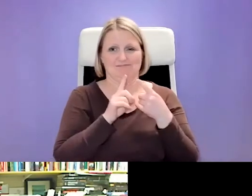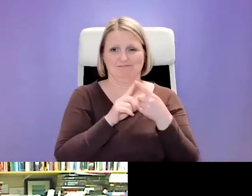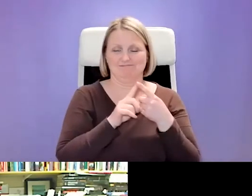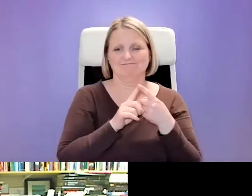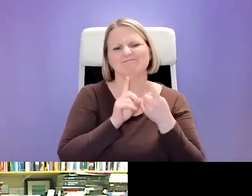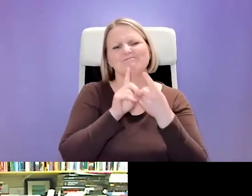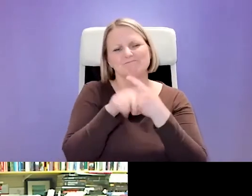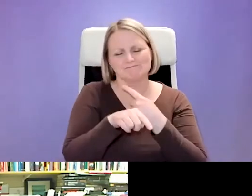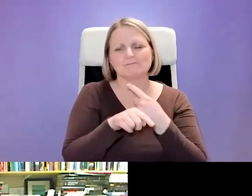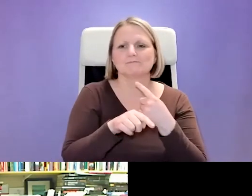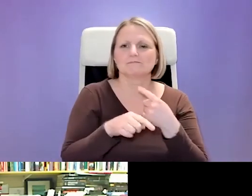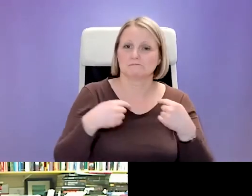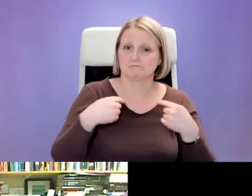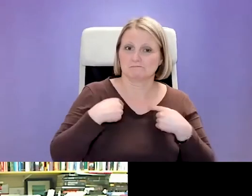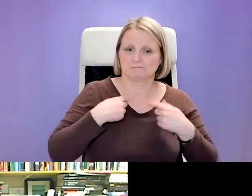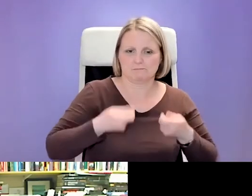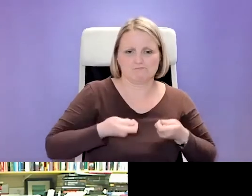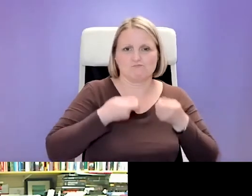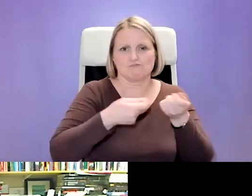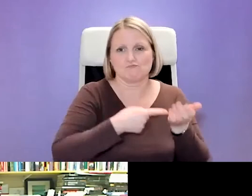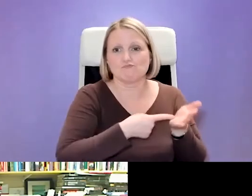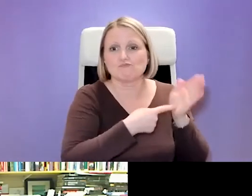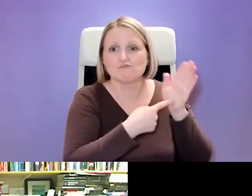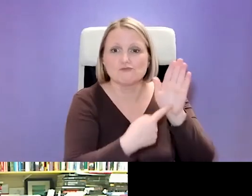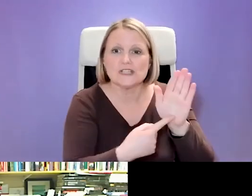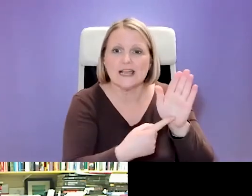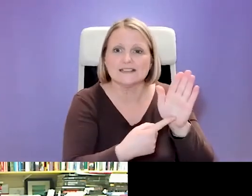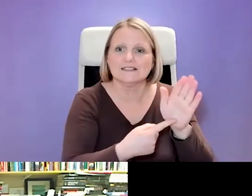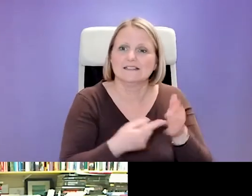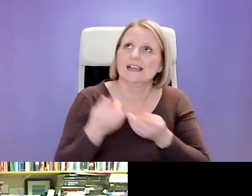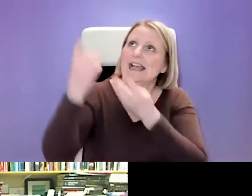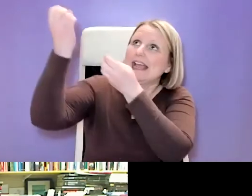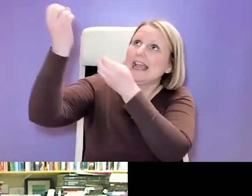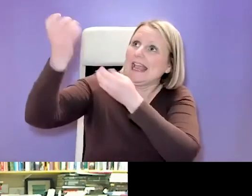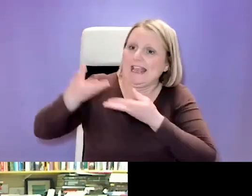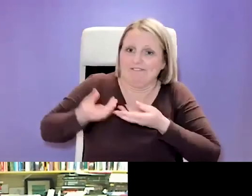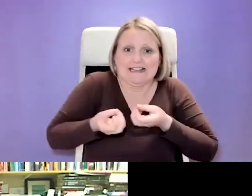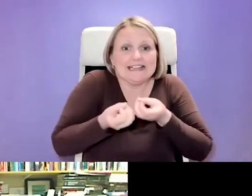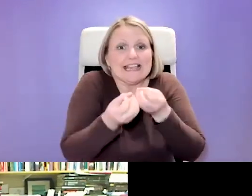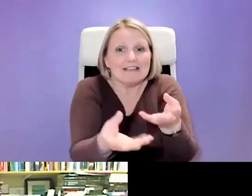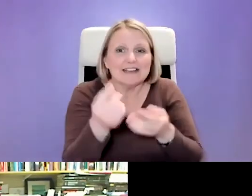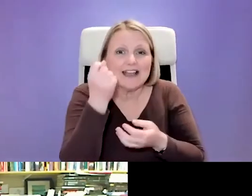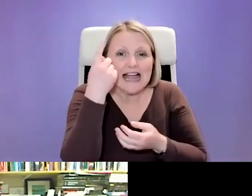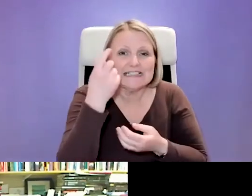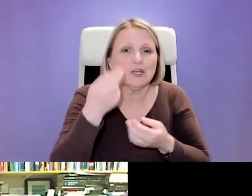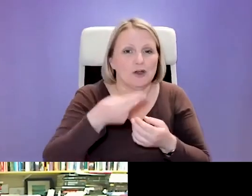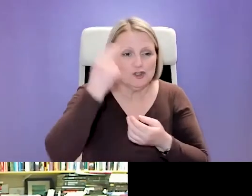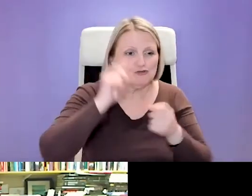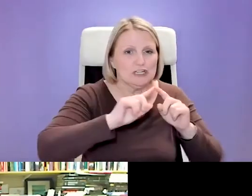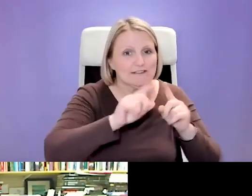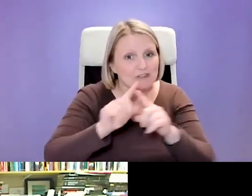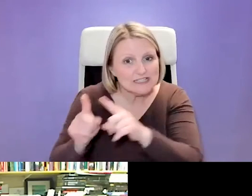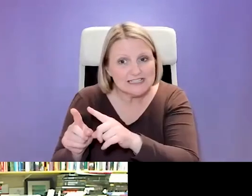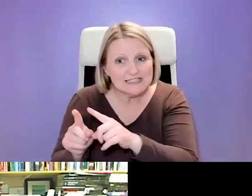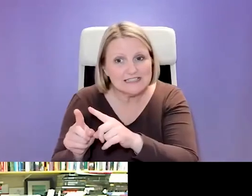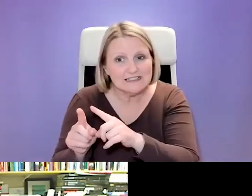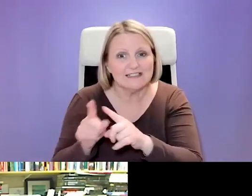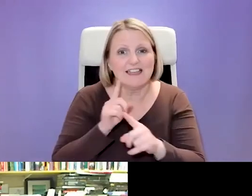you know, is what I’m presenting the gift giving idea of neurodiversity sociologically determined,